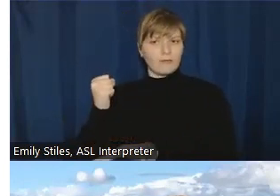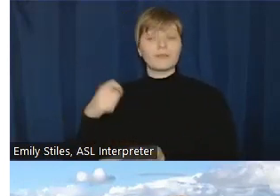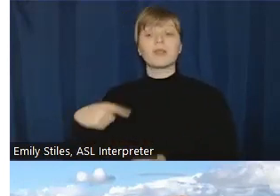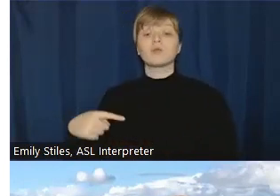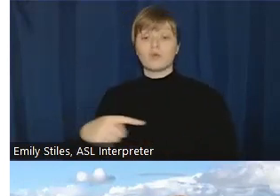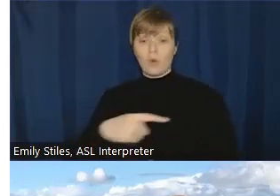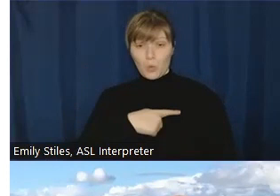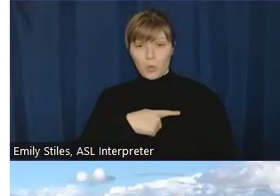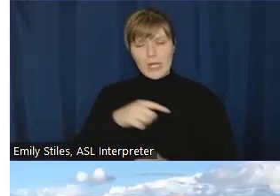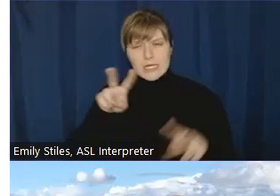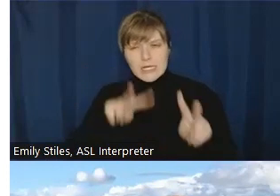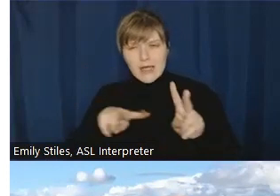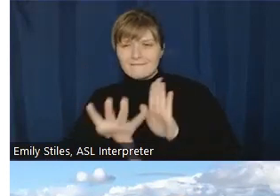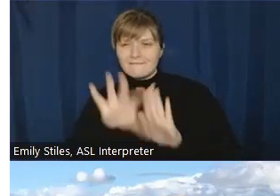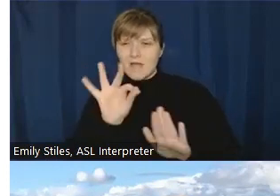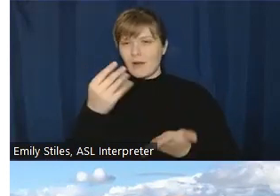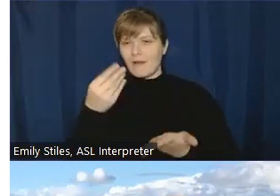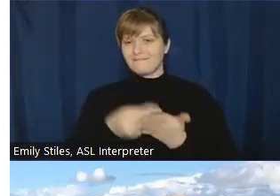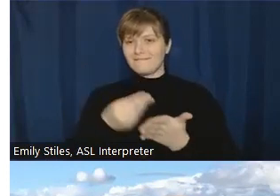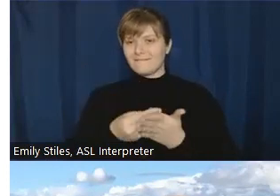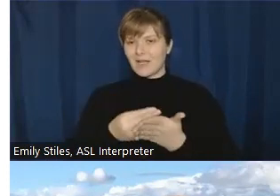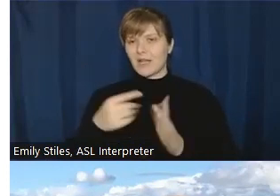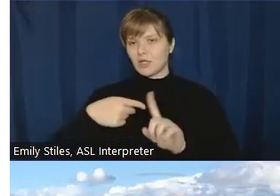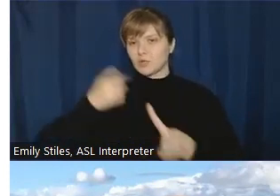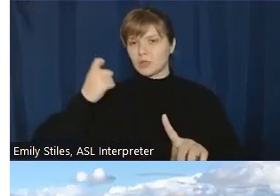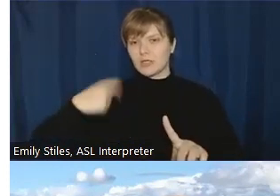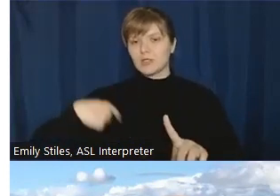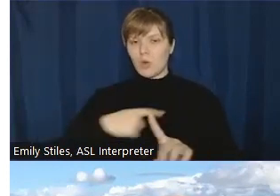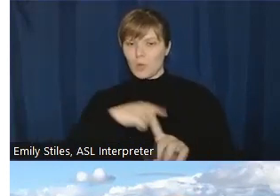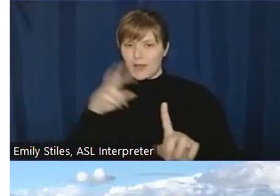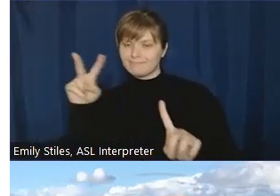as much as we could. During this whole time, we kept the communication going